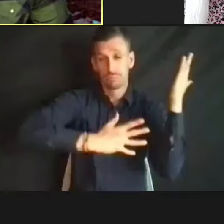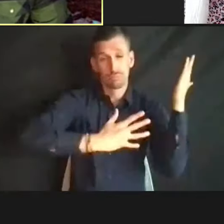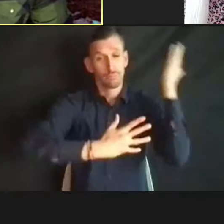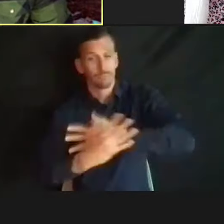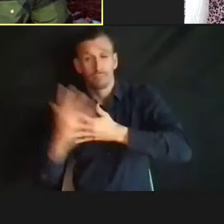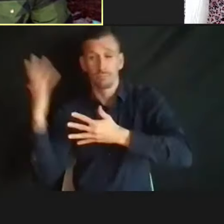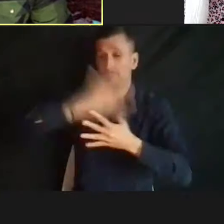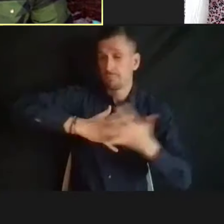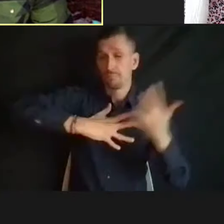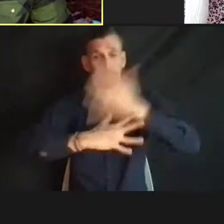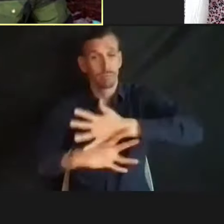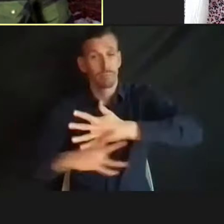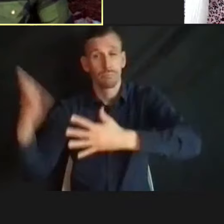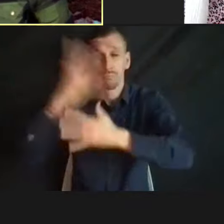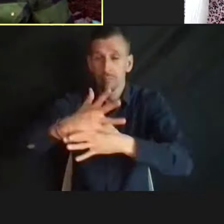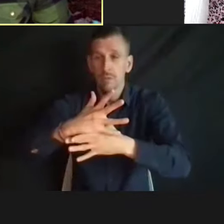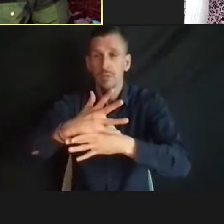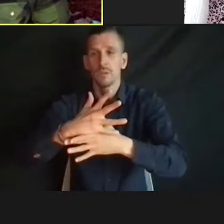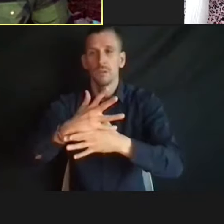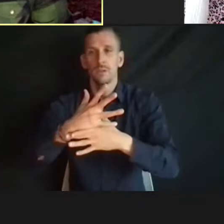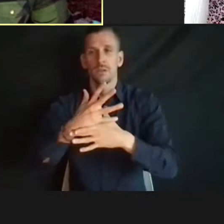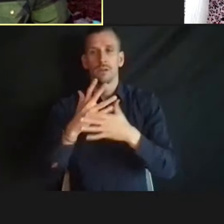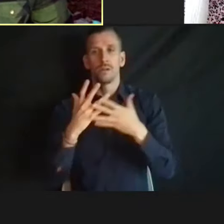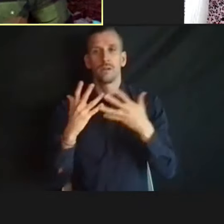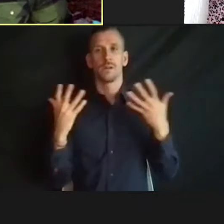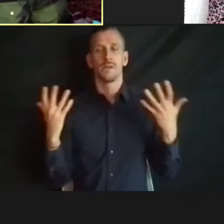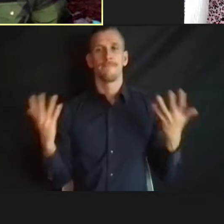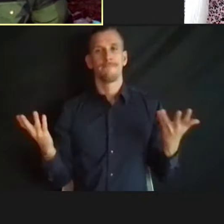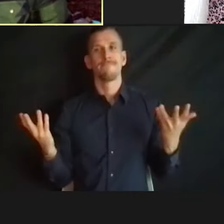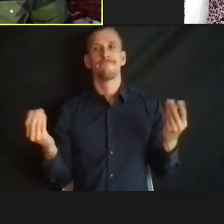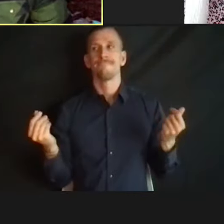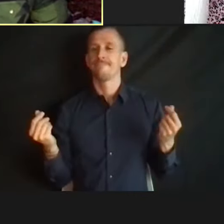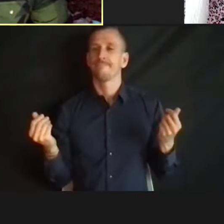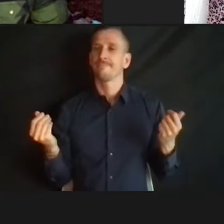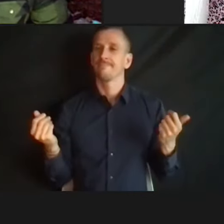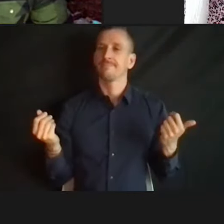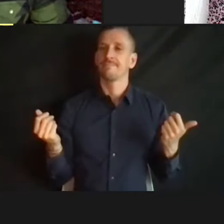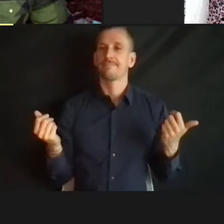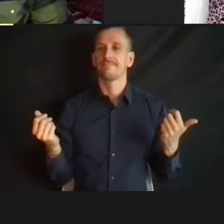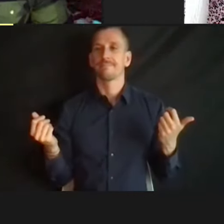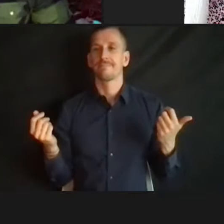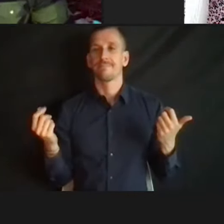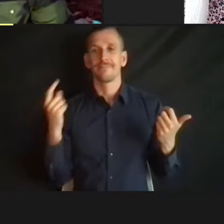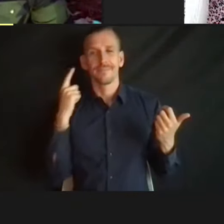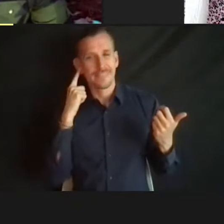in a small plot of land, people hardly had any source of energy for cooking, therefore, cooking